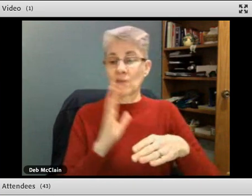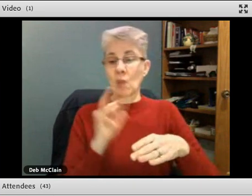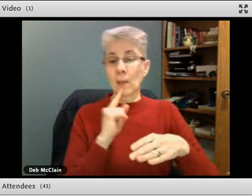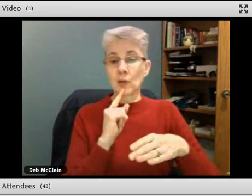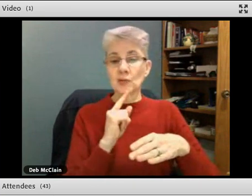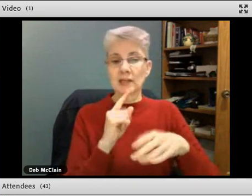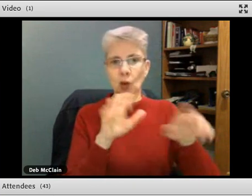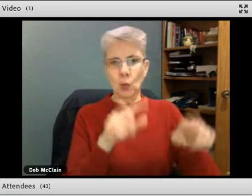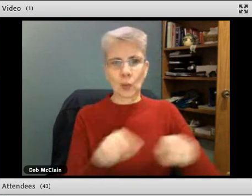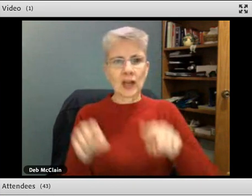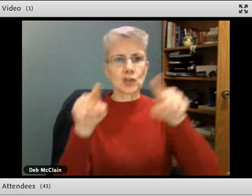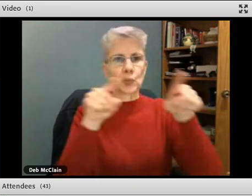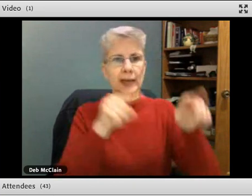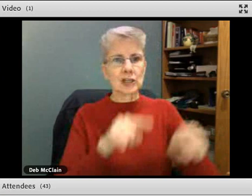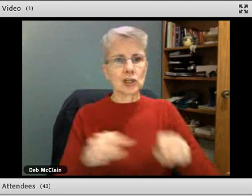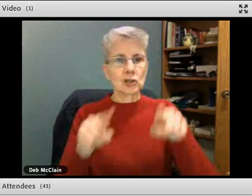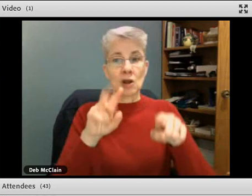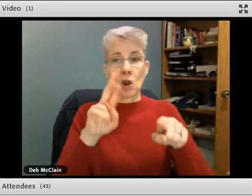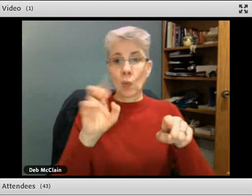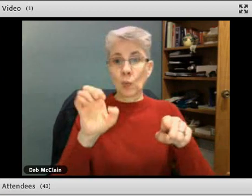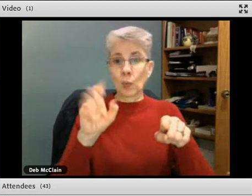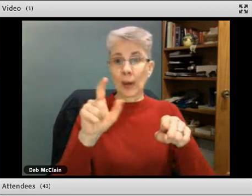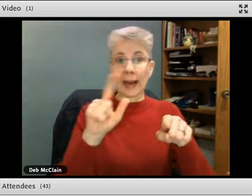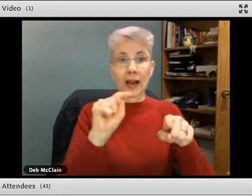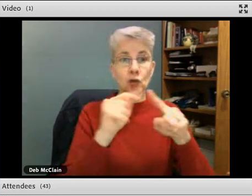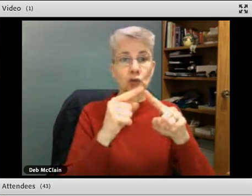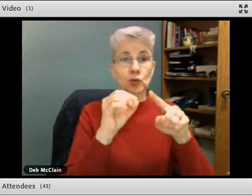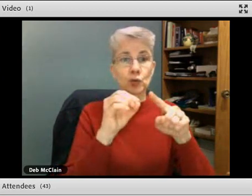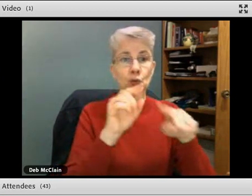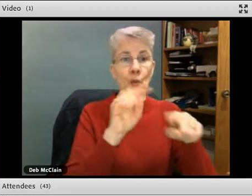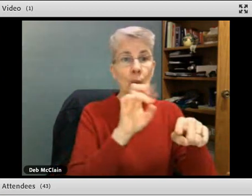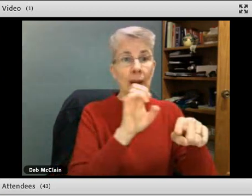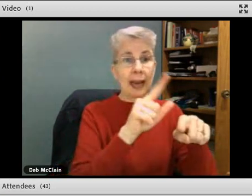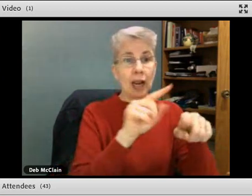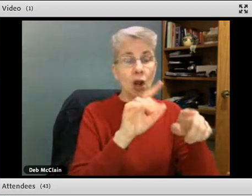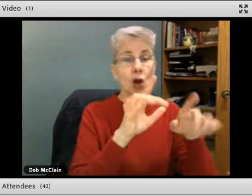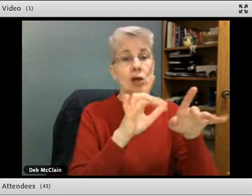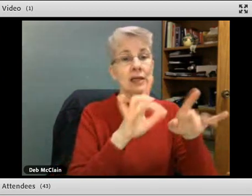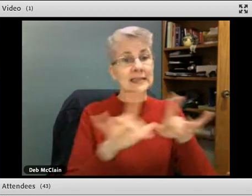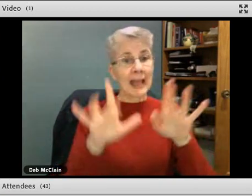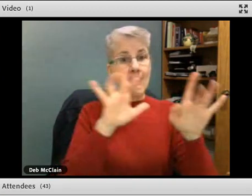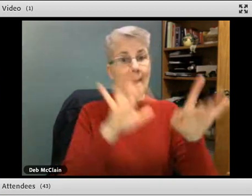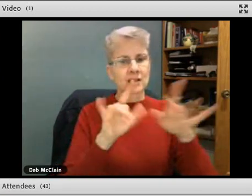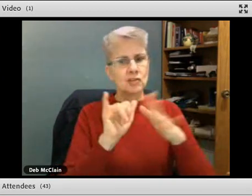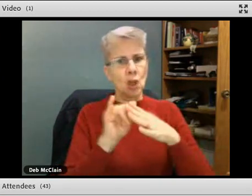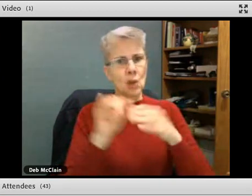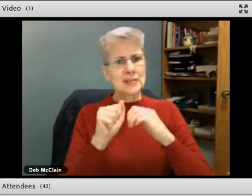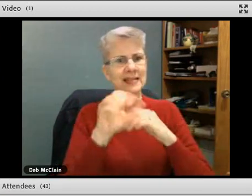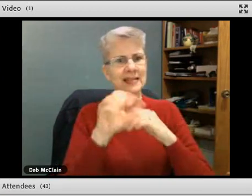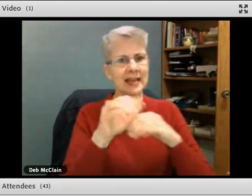was how the data was recorded and sent through the mail to other libraries. So, this was pre-Internet, even.